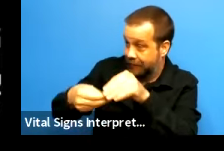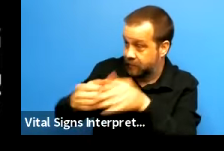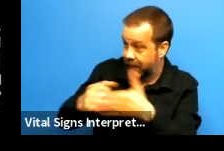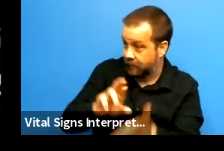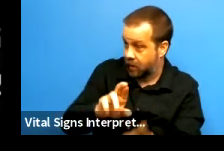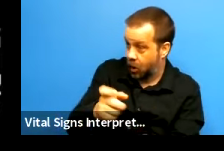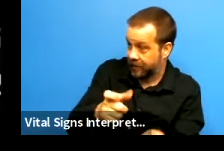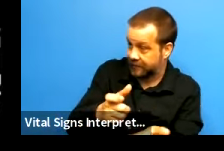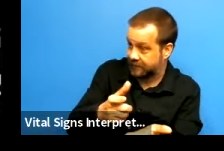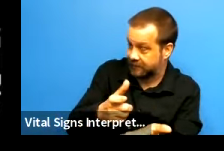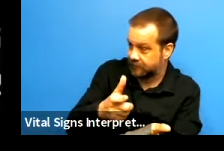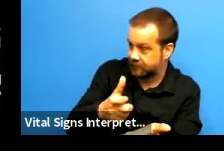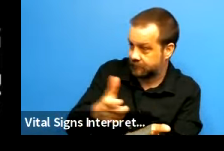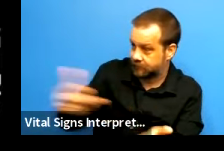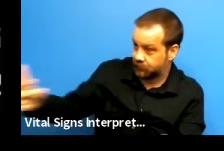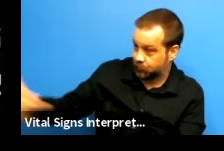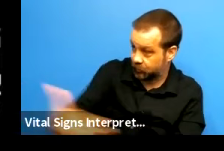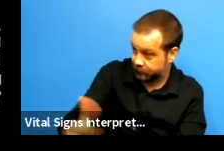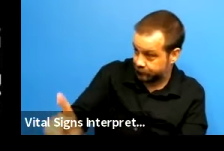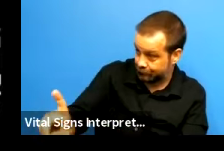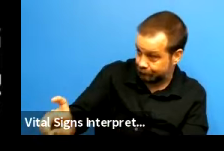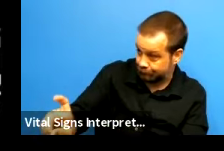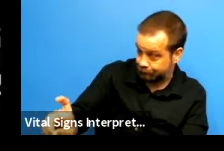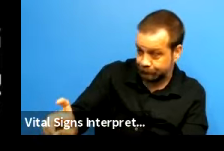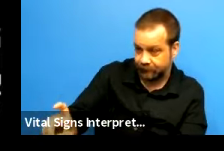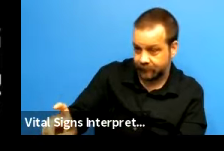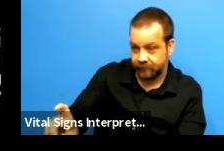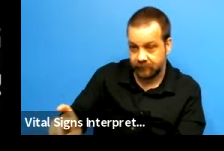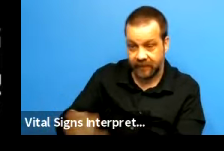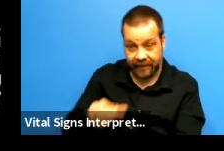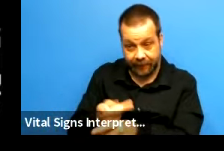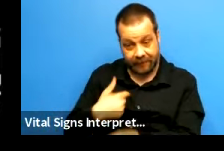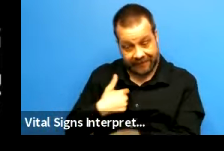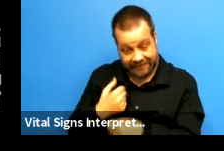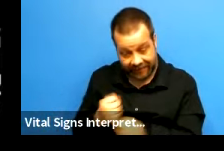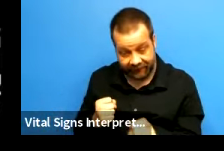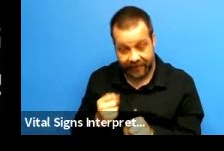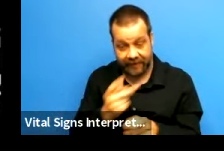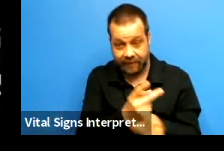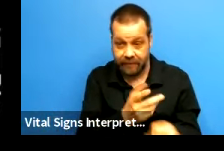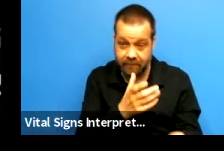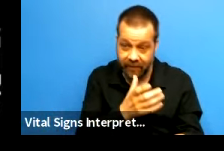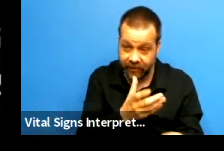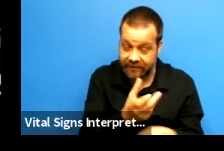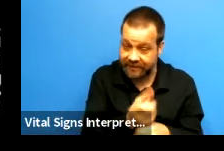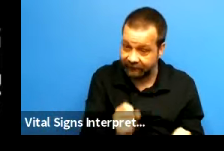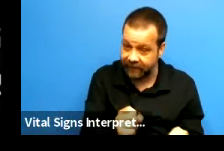That keeps everyone safe.